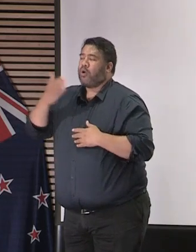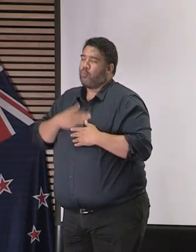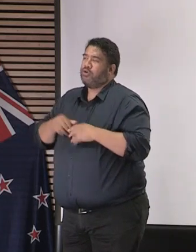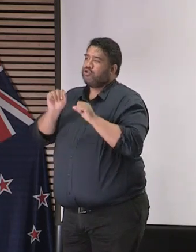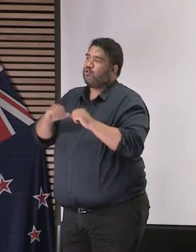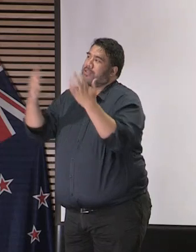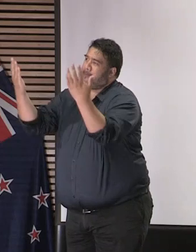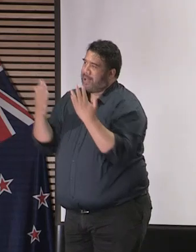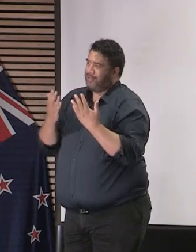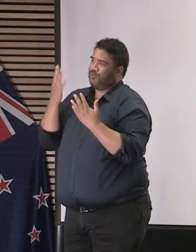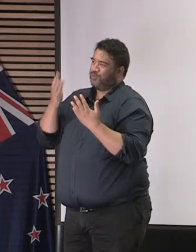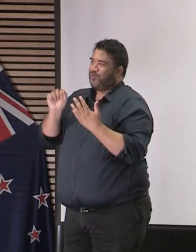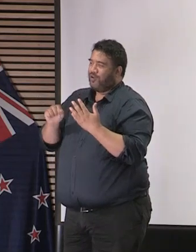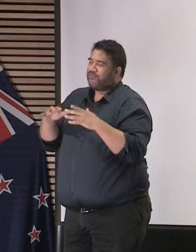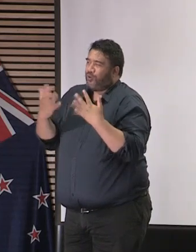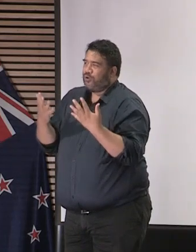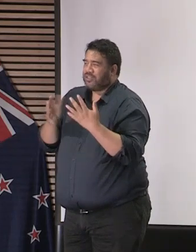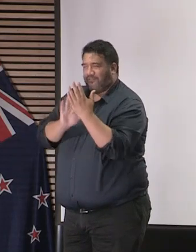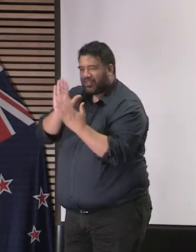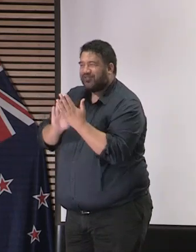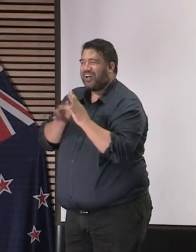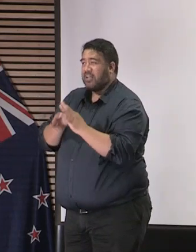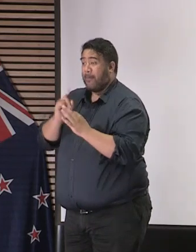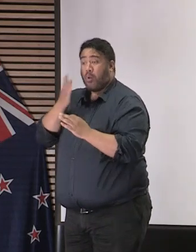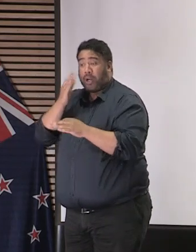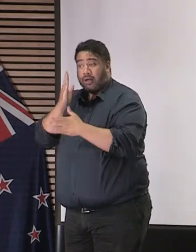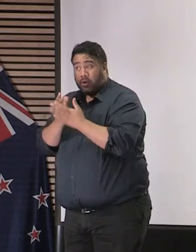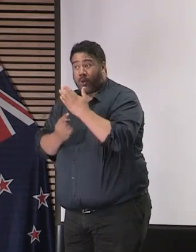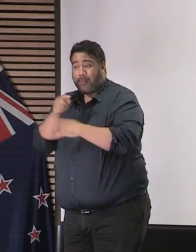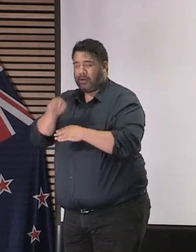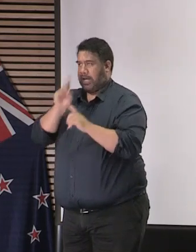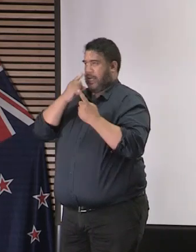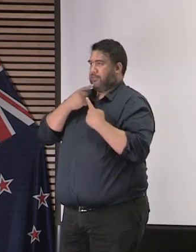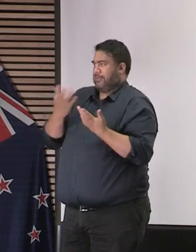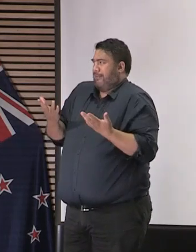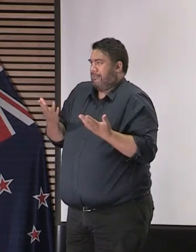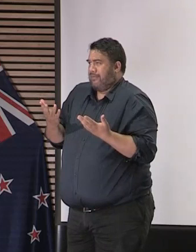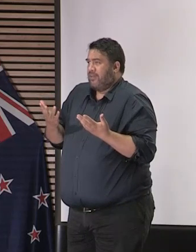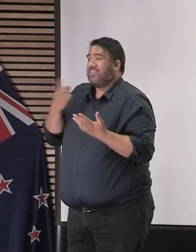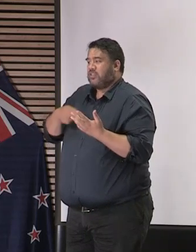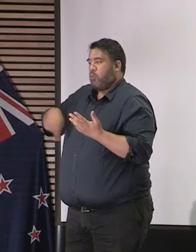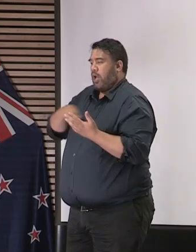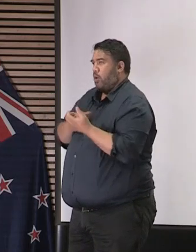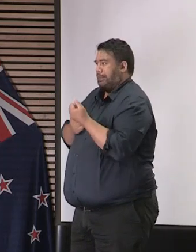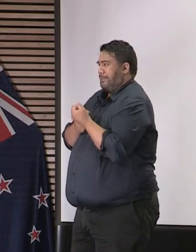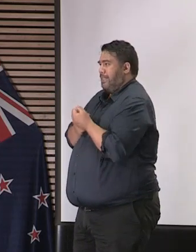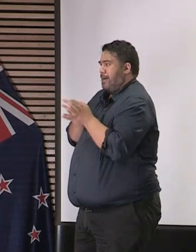support it. Obviously we want to have kids back in a face-to-face learning